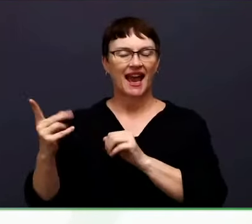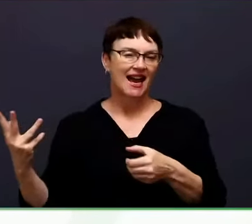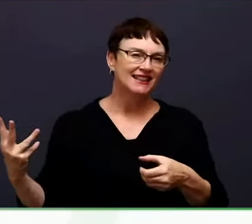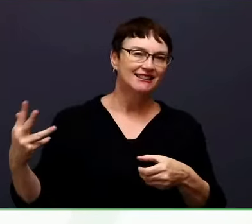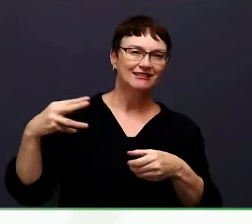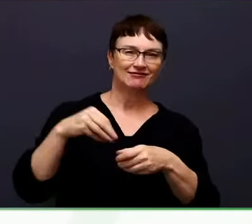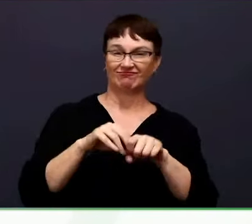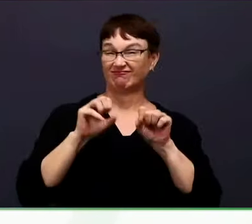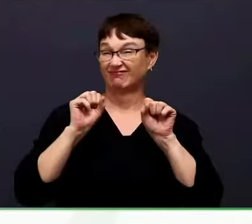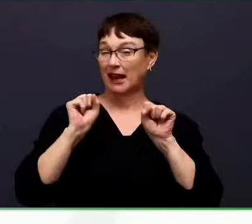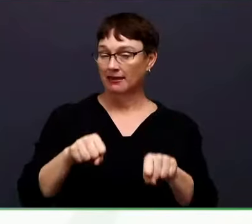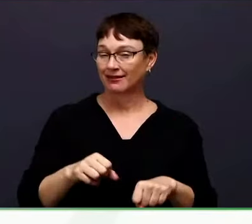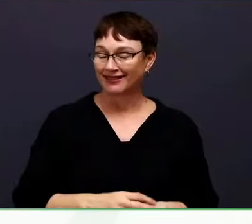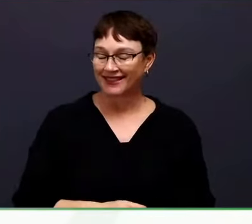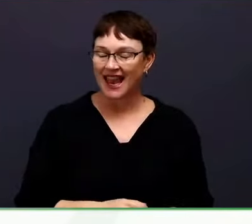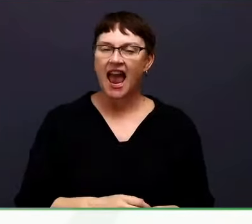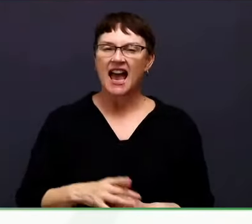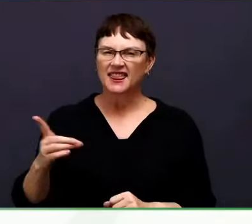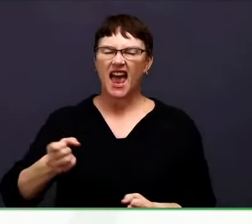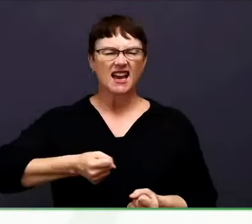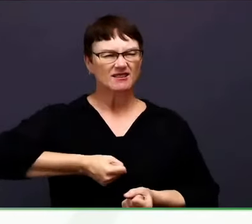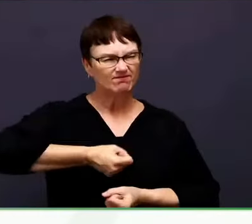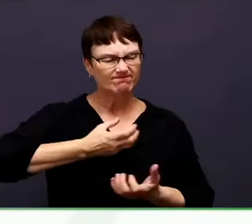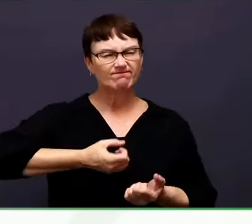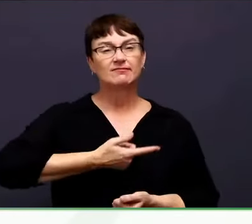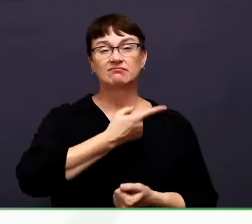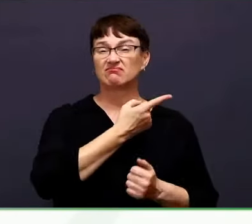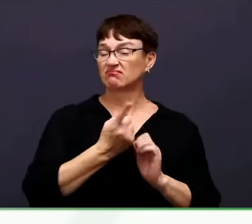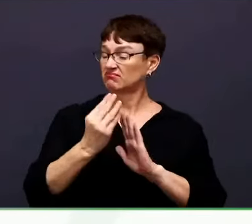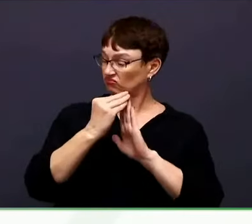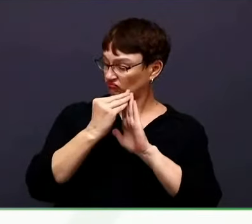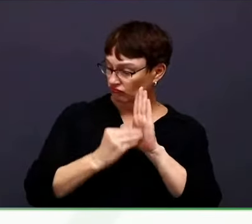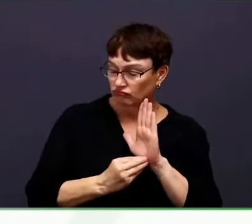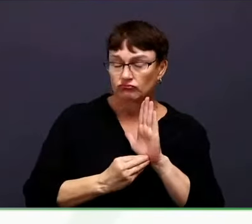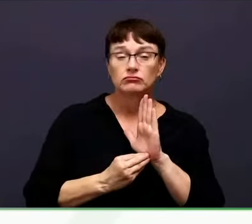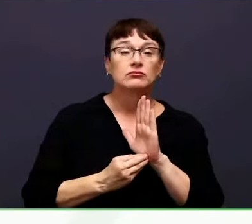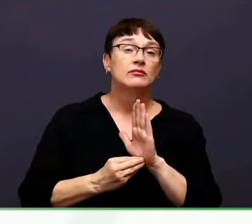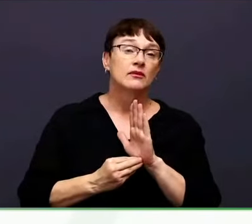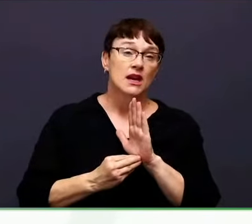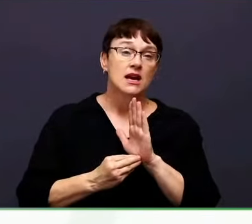individuals with intellectual disability, with special needs.